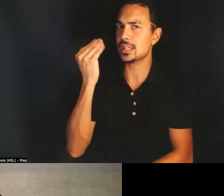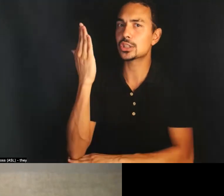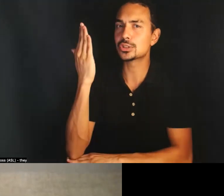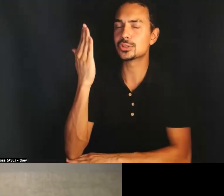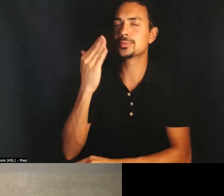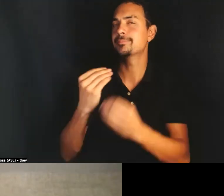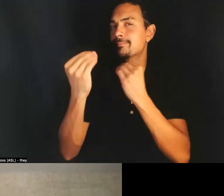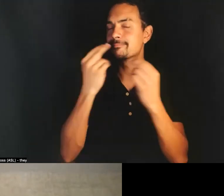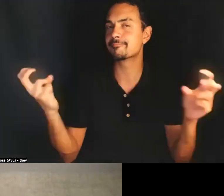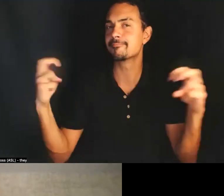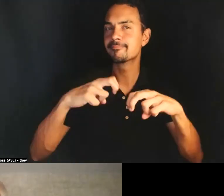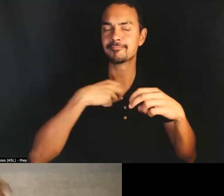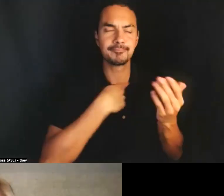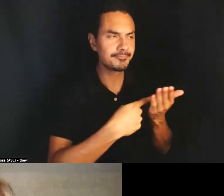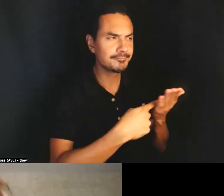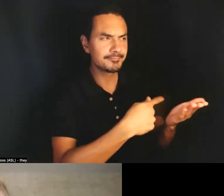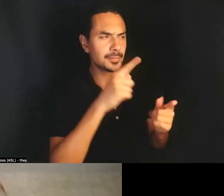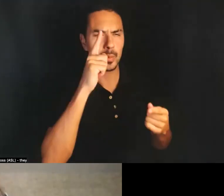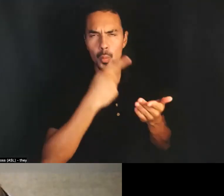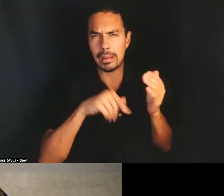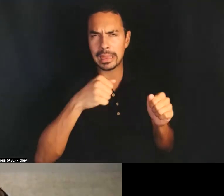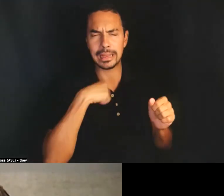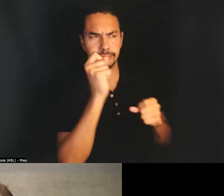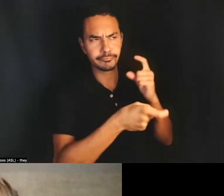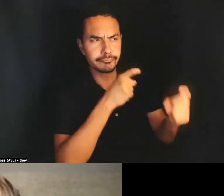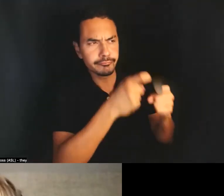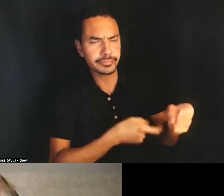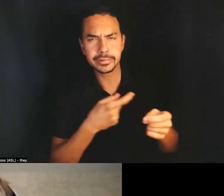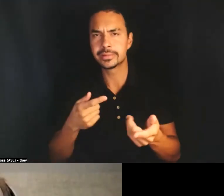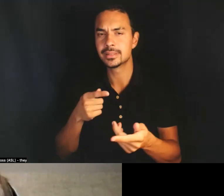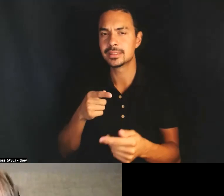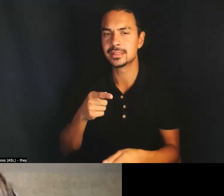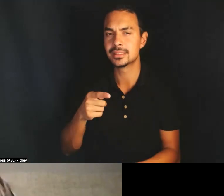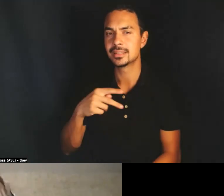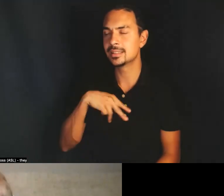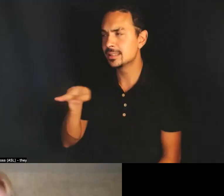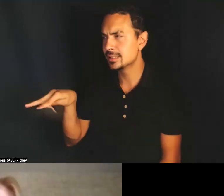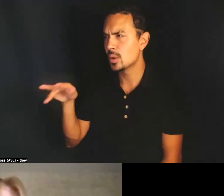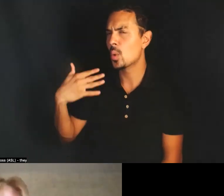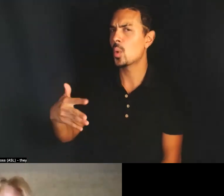We had lunch and we were talking about what I could contribute.